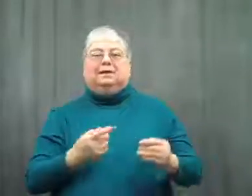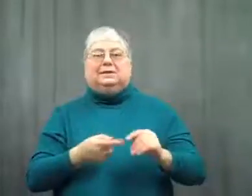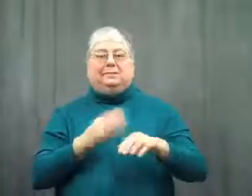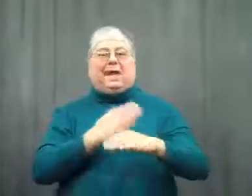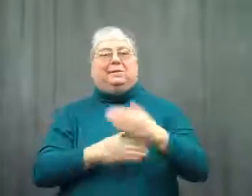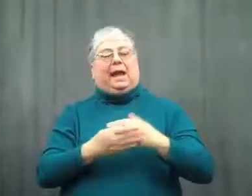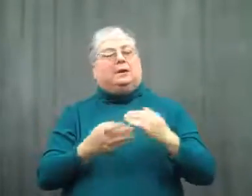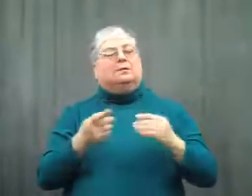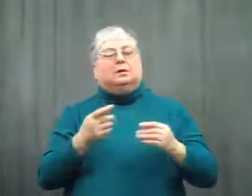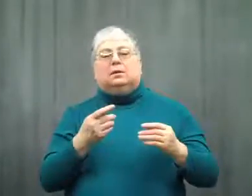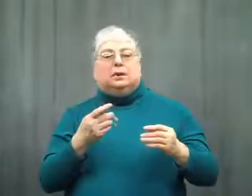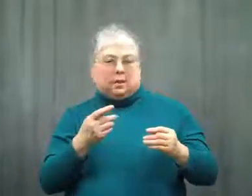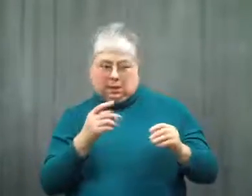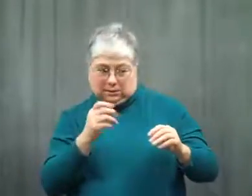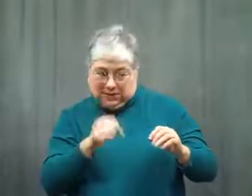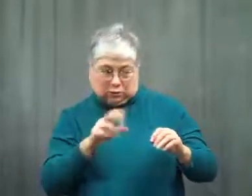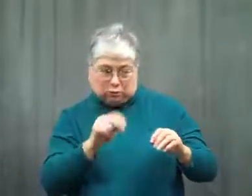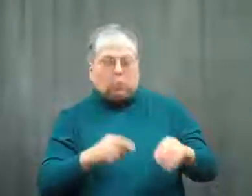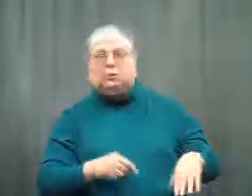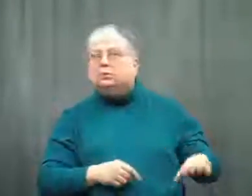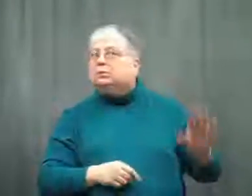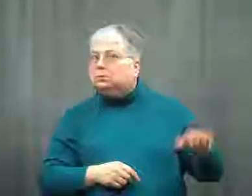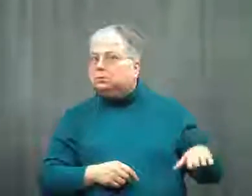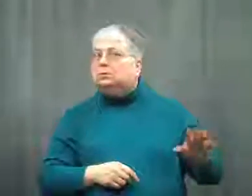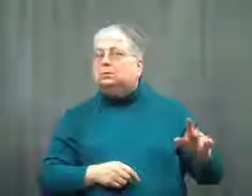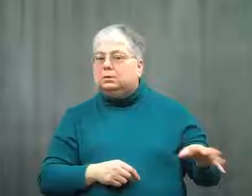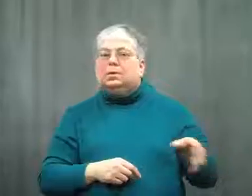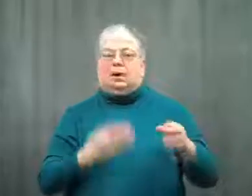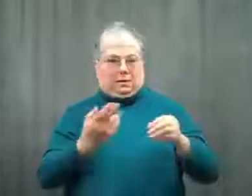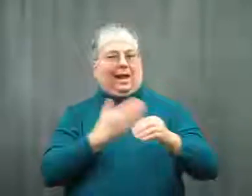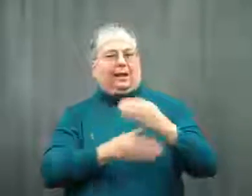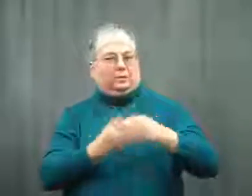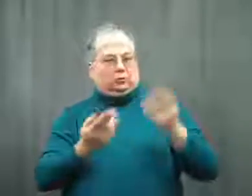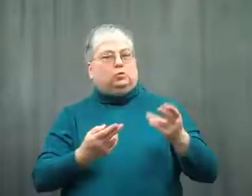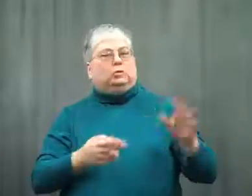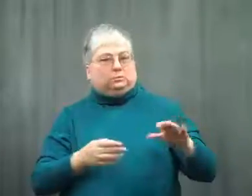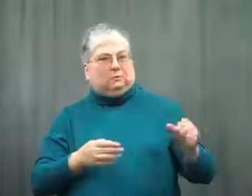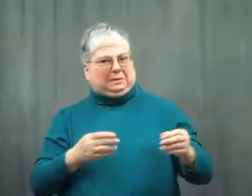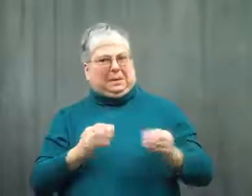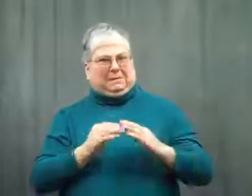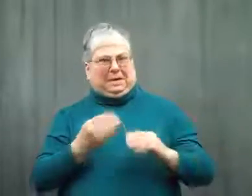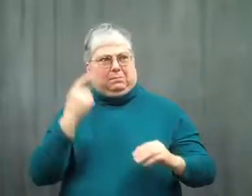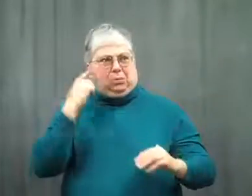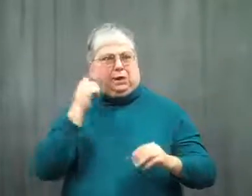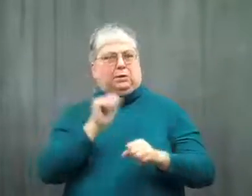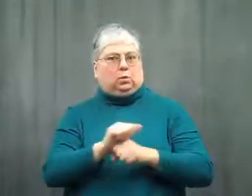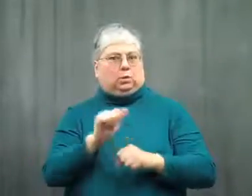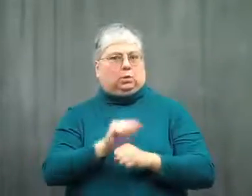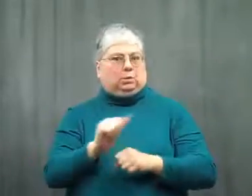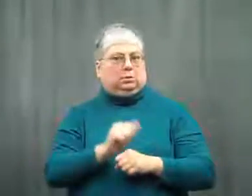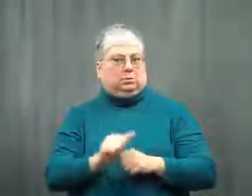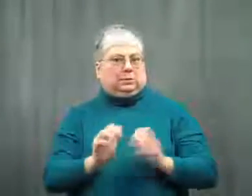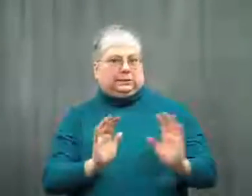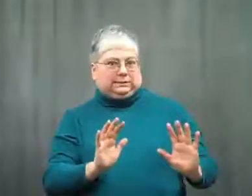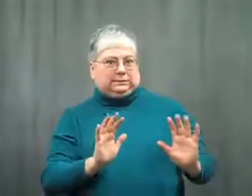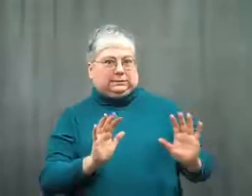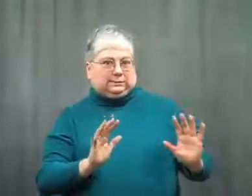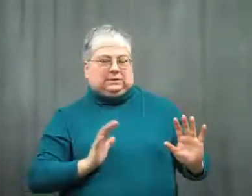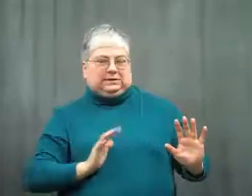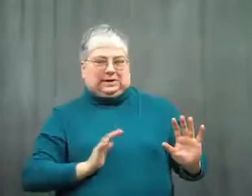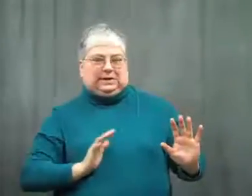She was moving her hand to communicate, so the brain was functioning.